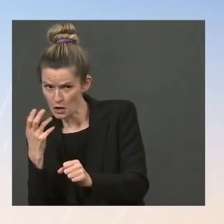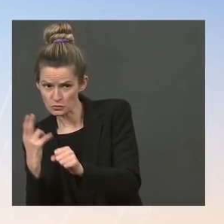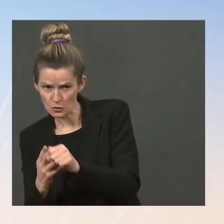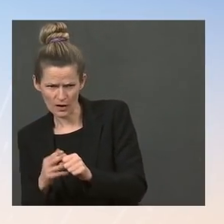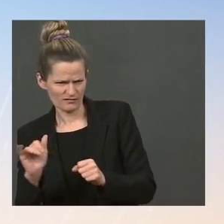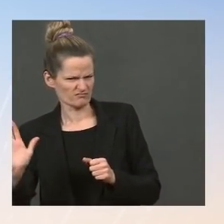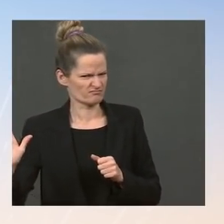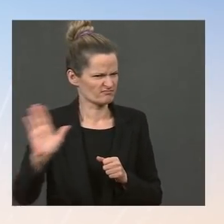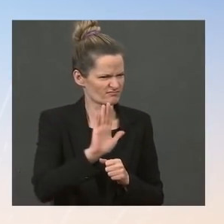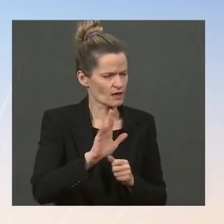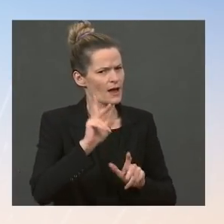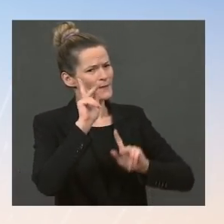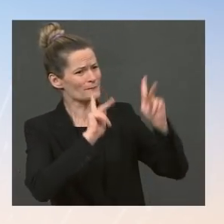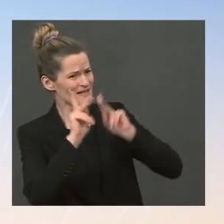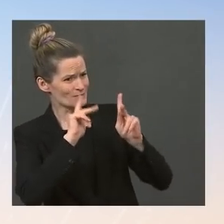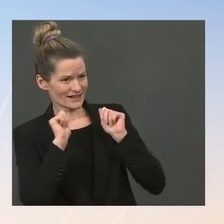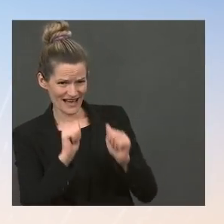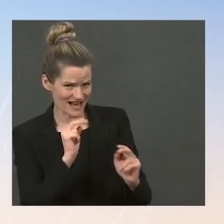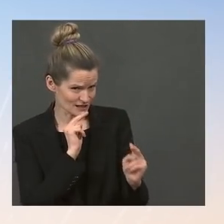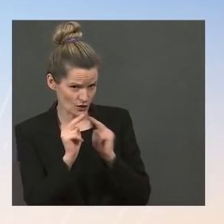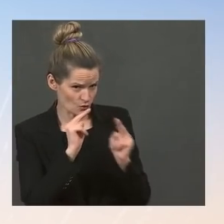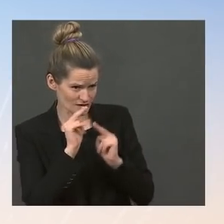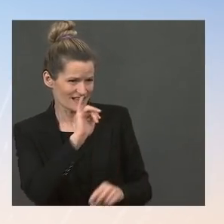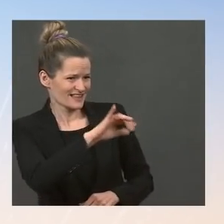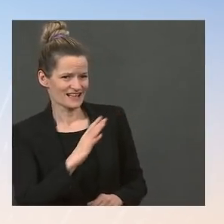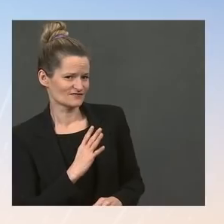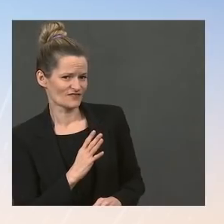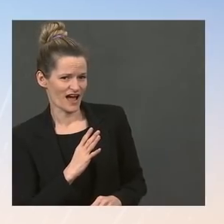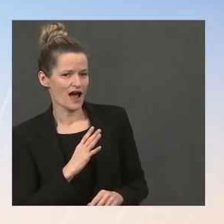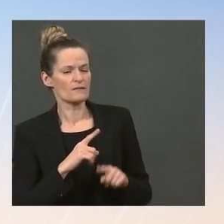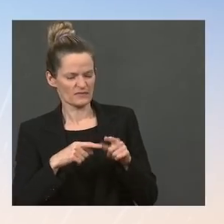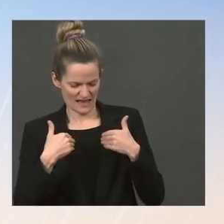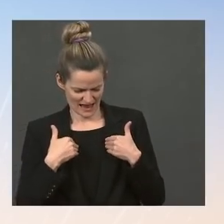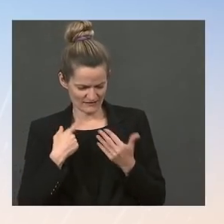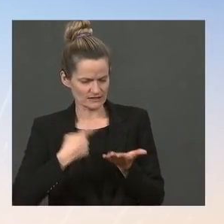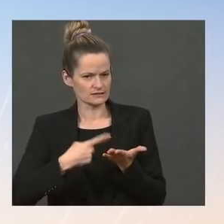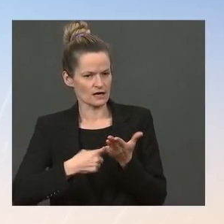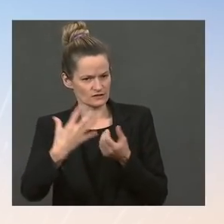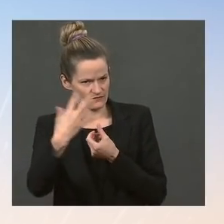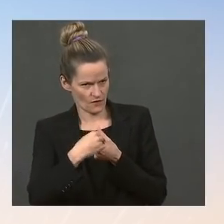then that could be a discussion we could be a part of. The Press: Has President Biden promised to Leader Schumer